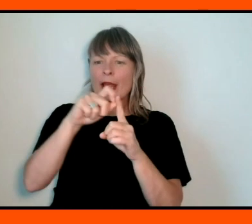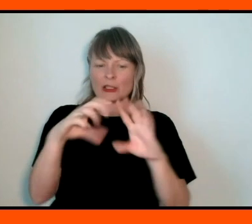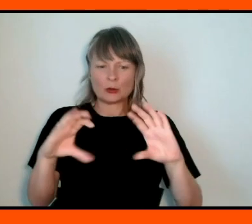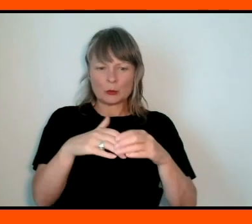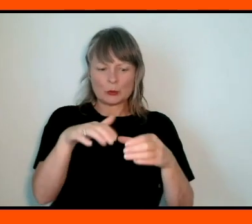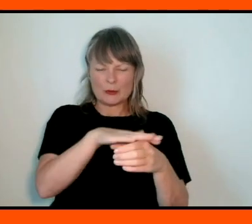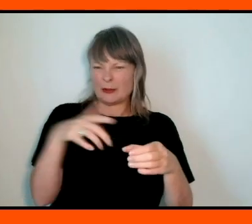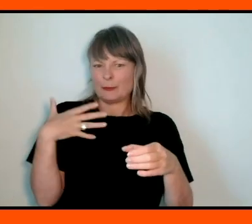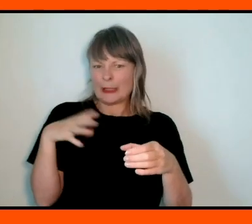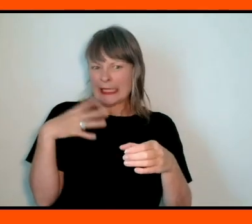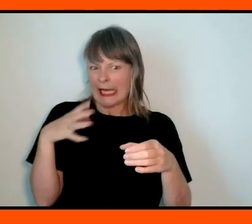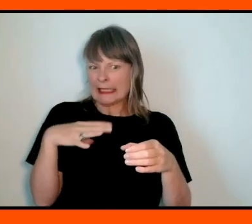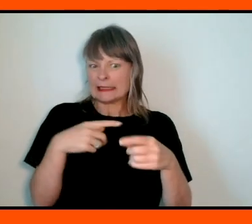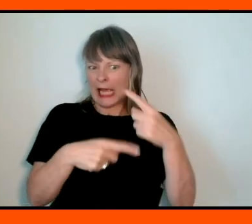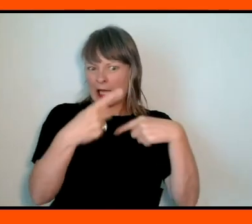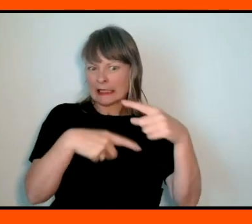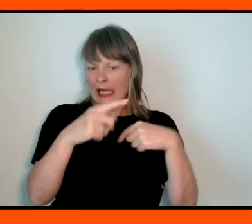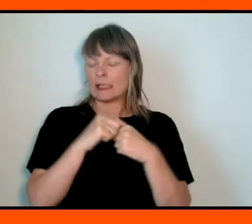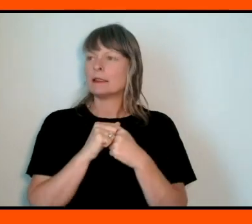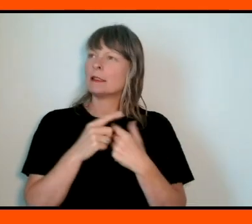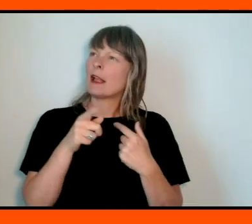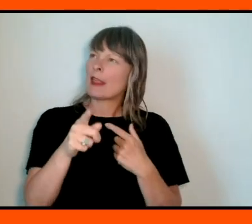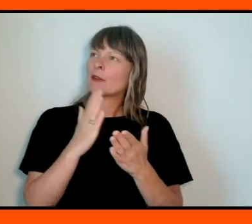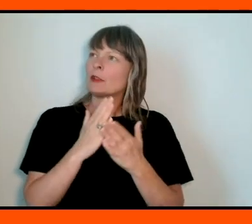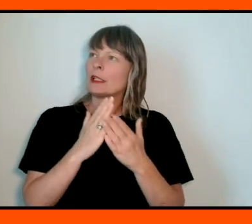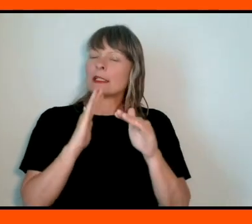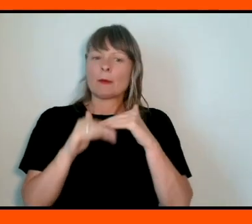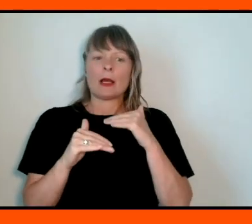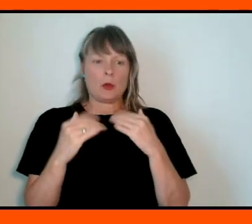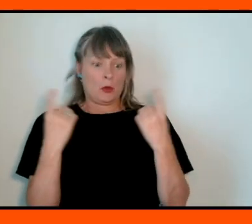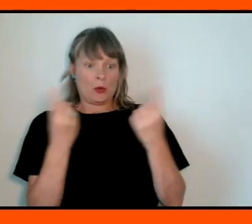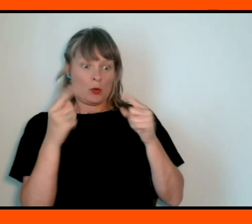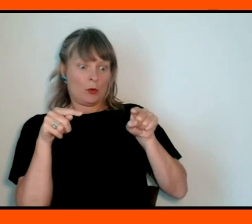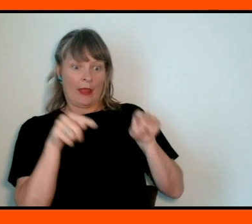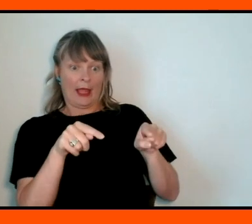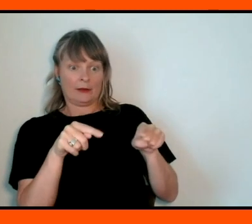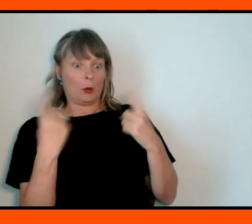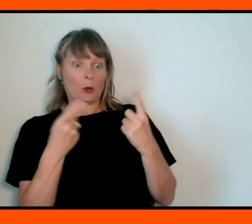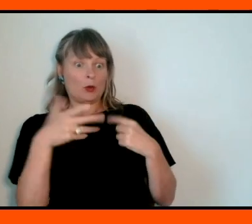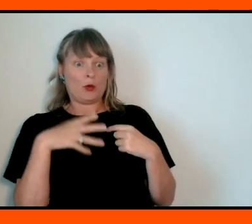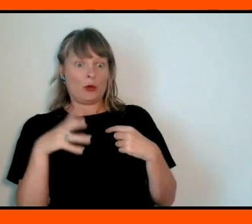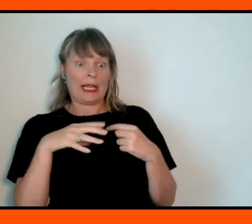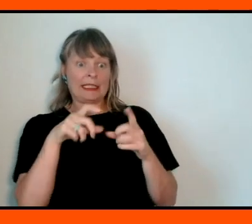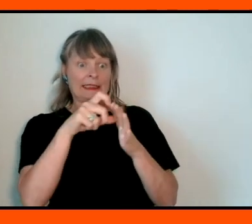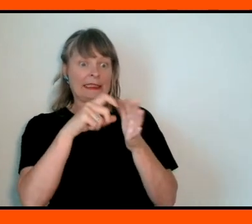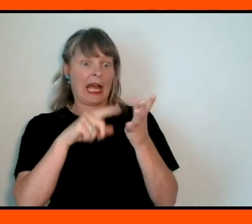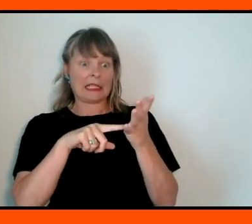This criterion is about who you need the data about. The Census is unique.